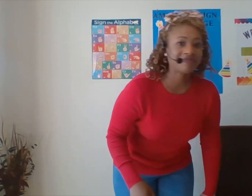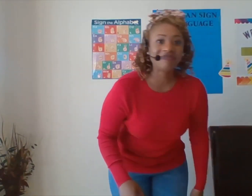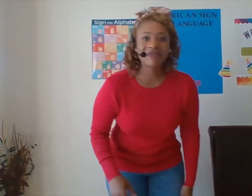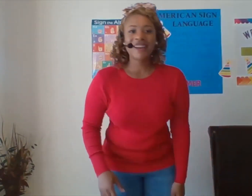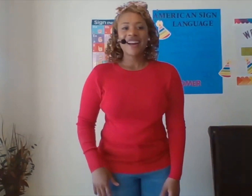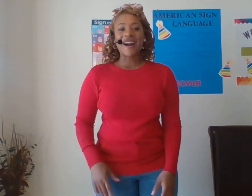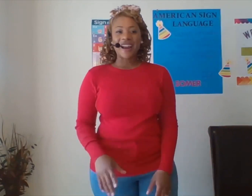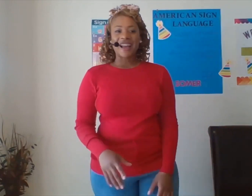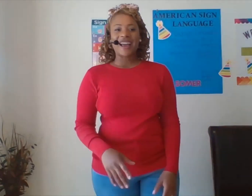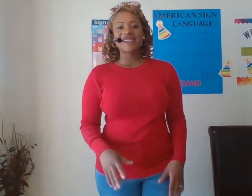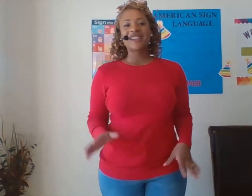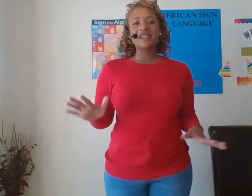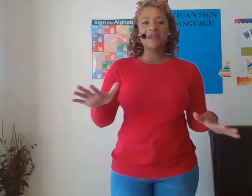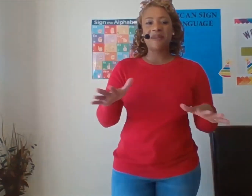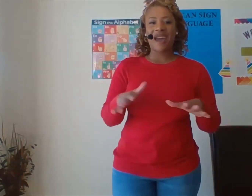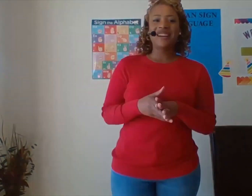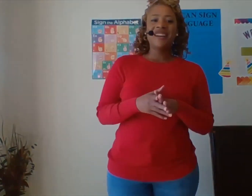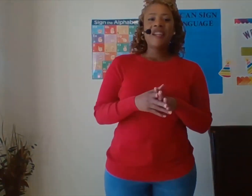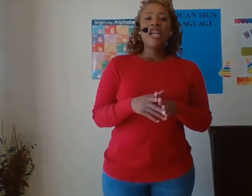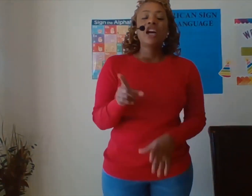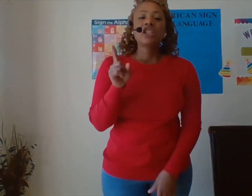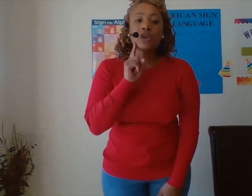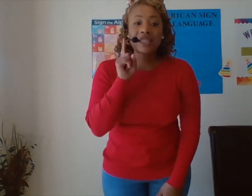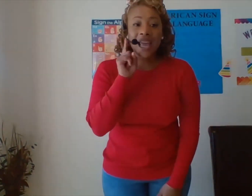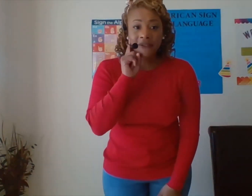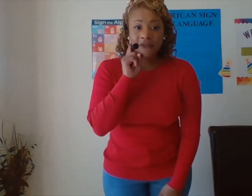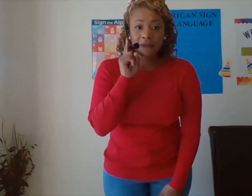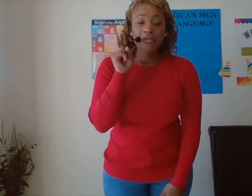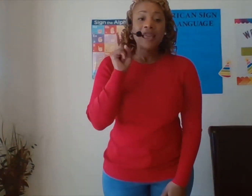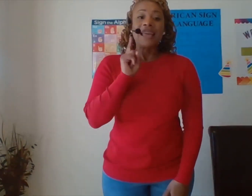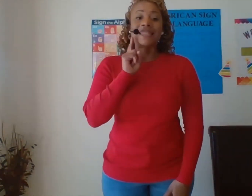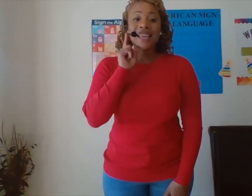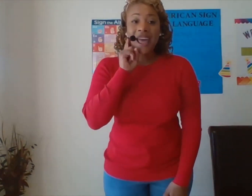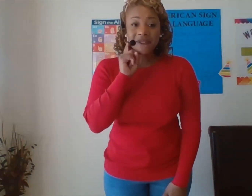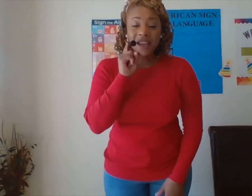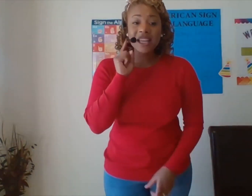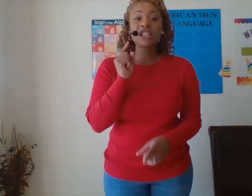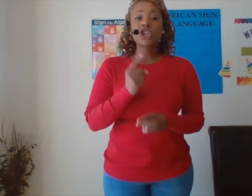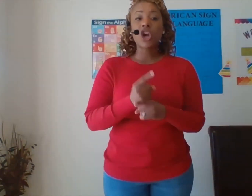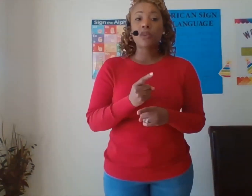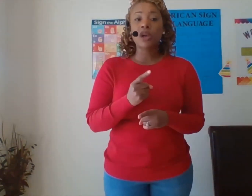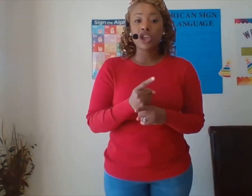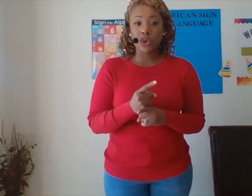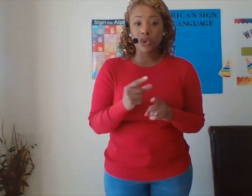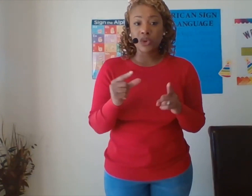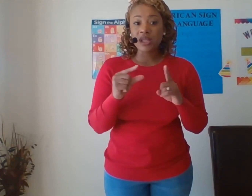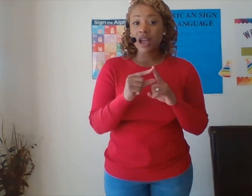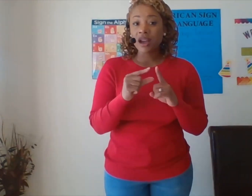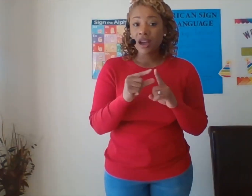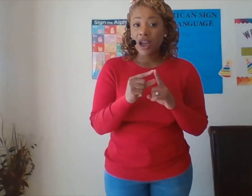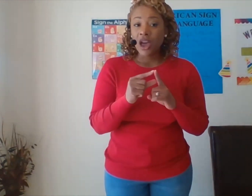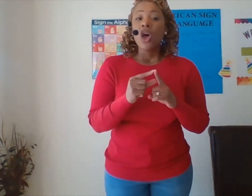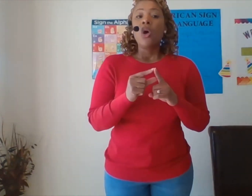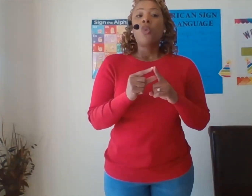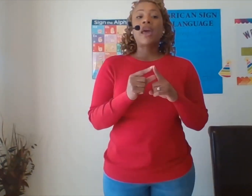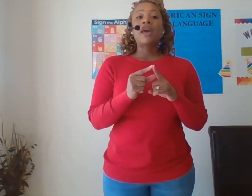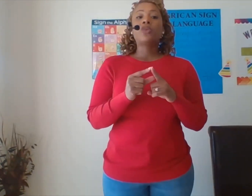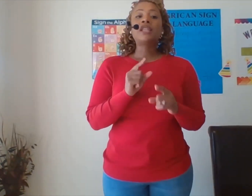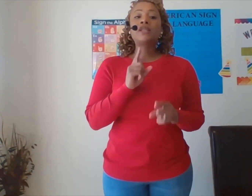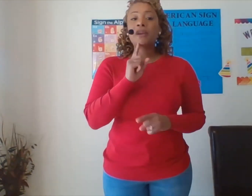right guys so let's get back so deaf death is the term we use when we speak